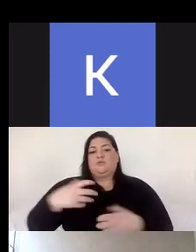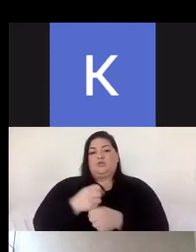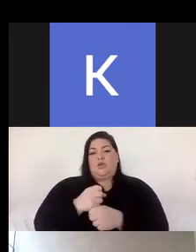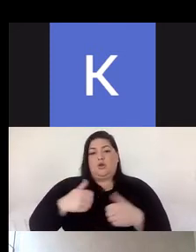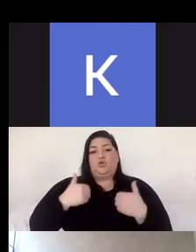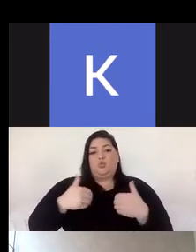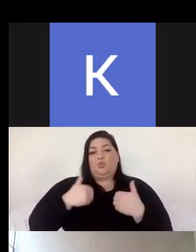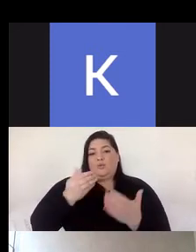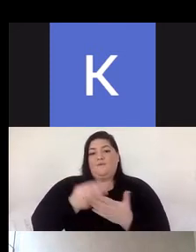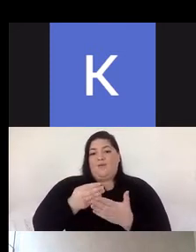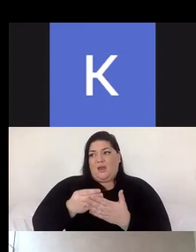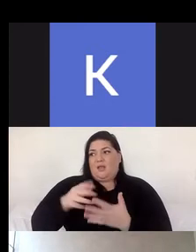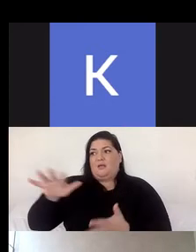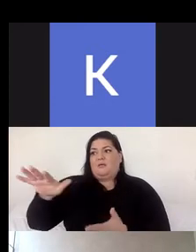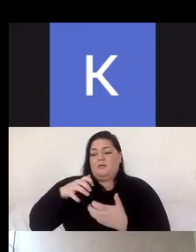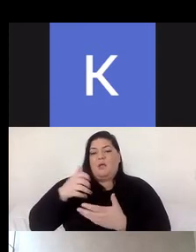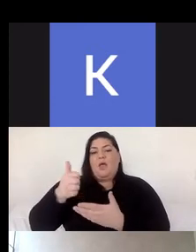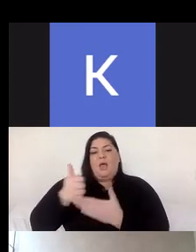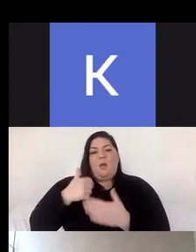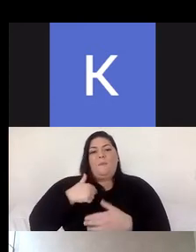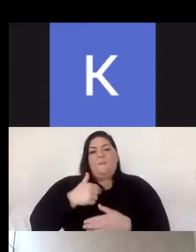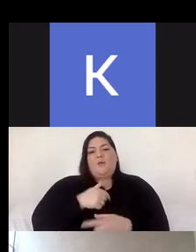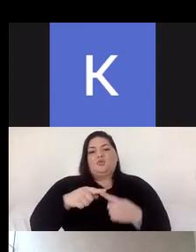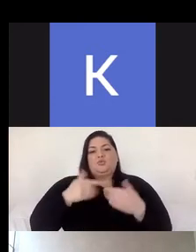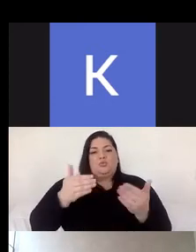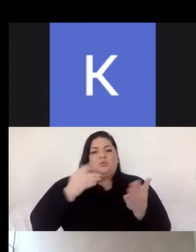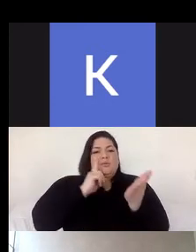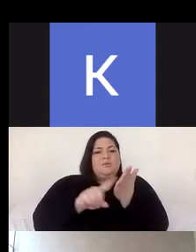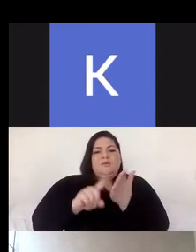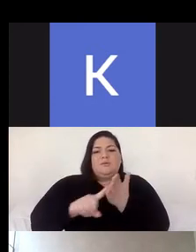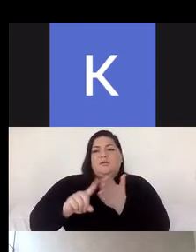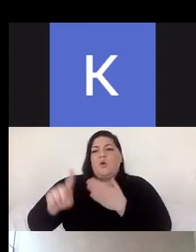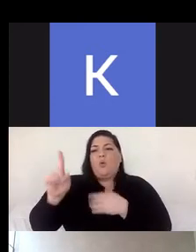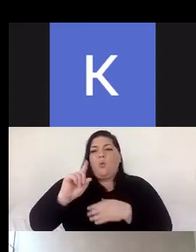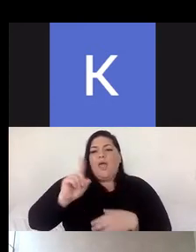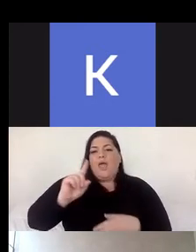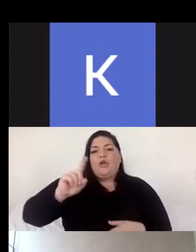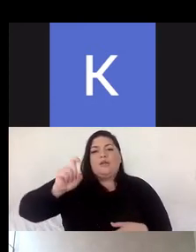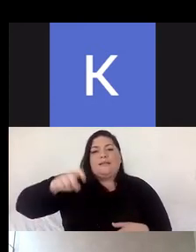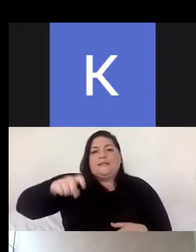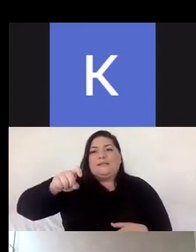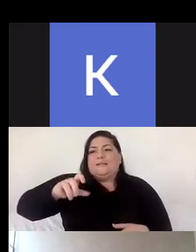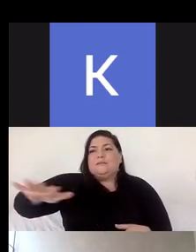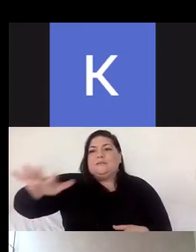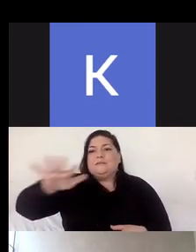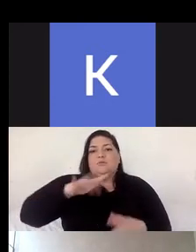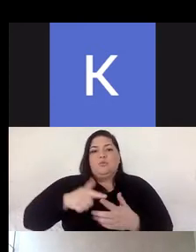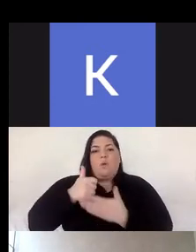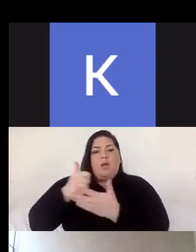us to conduct a thorough needs assessment and develop a plan to address issues, while still